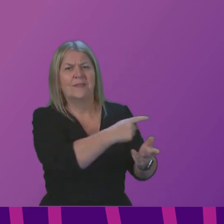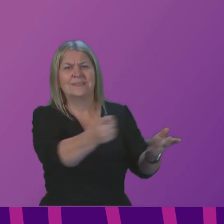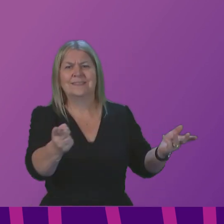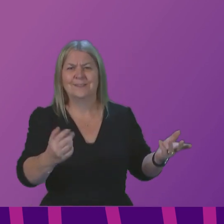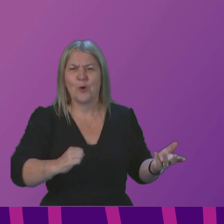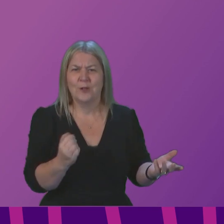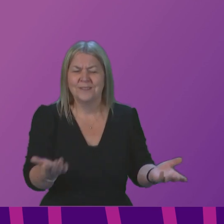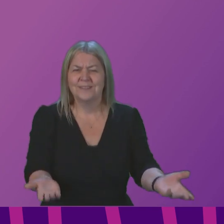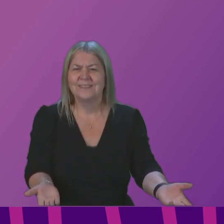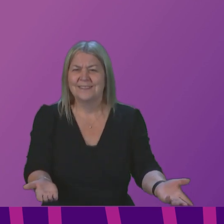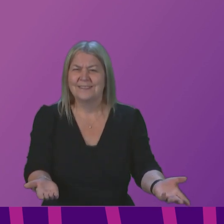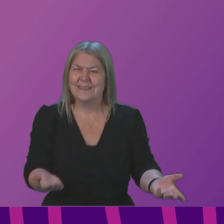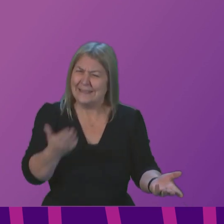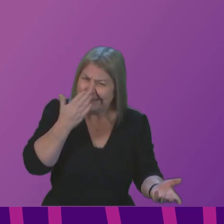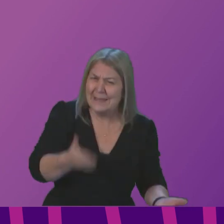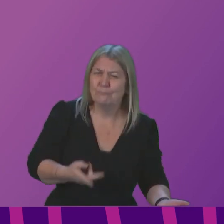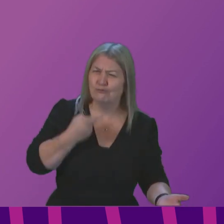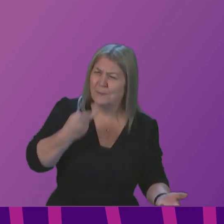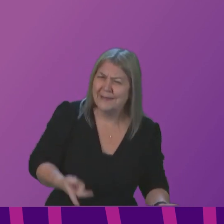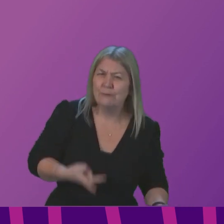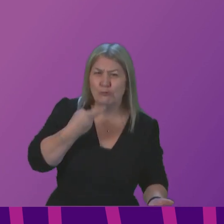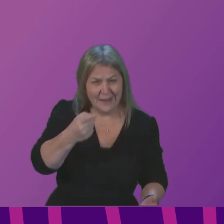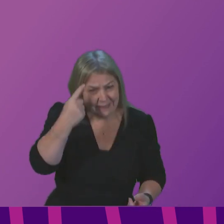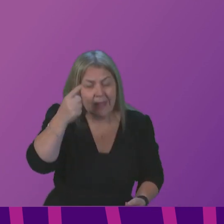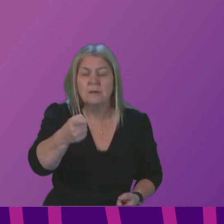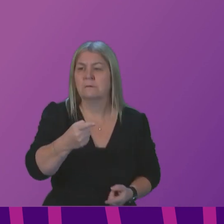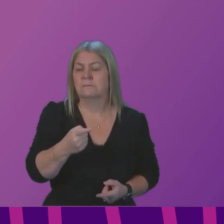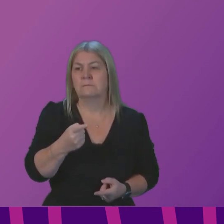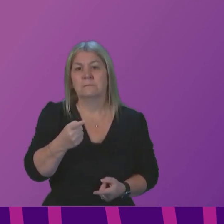Consider the scandal at the children’s cancer ward that led to the tragic death of Milly